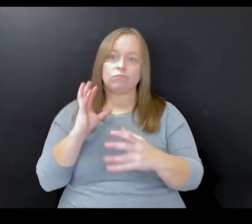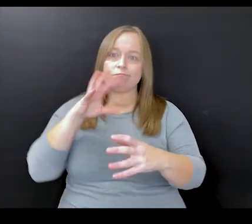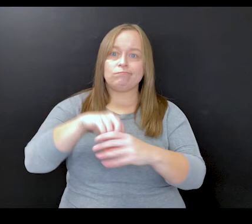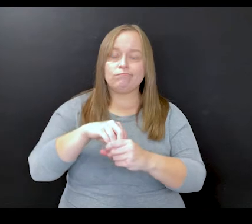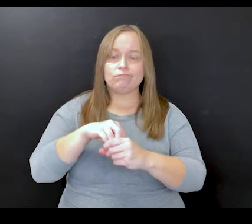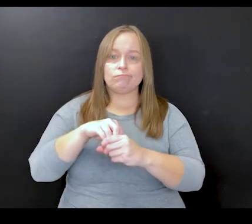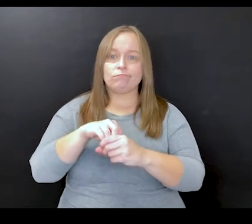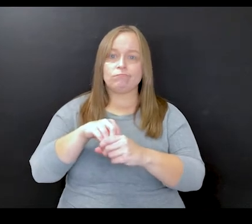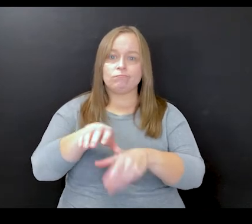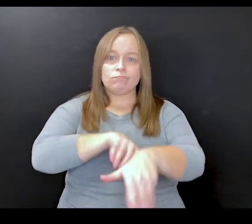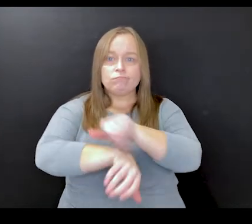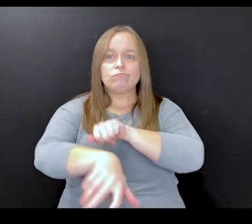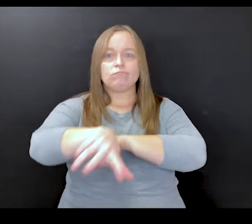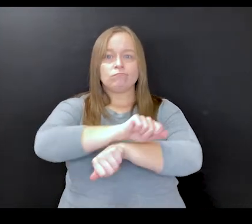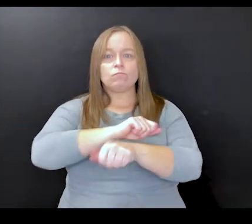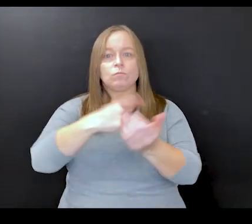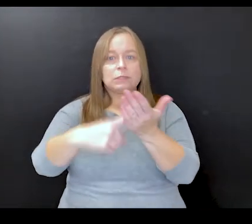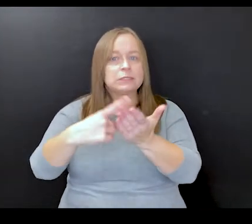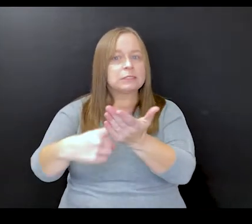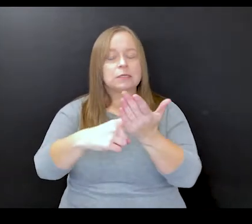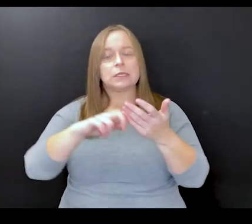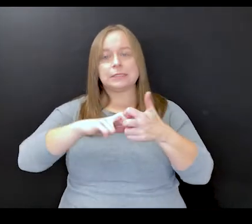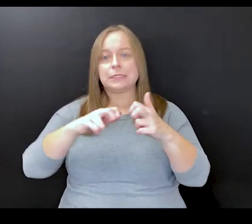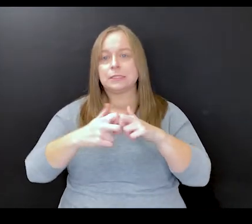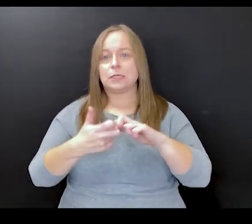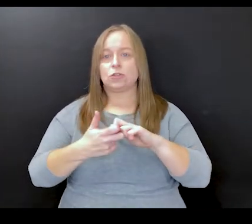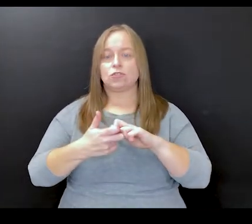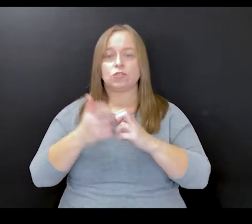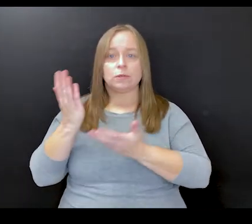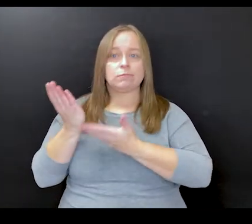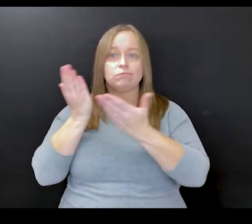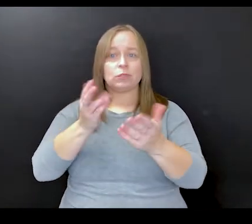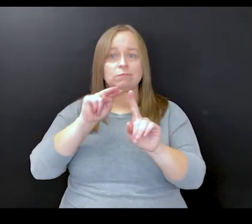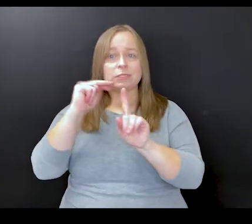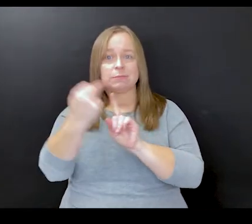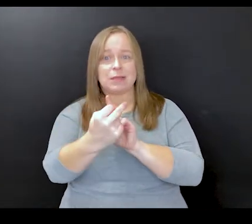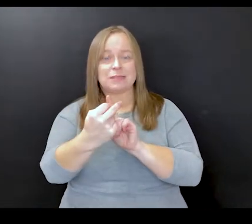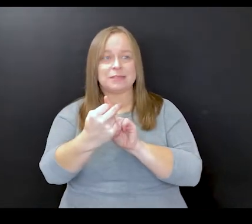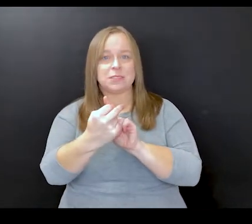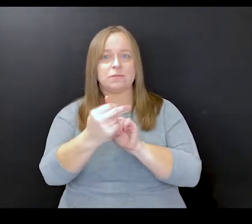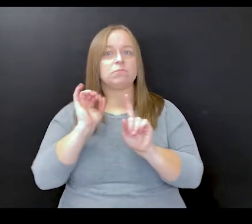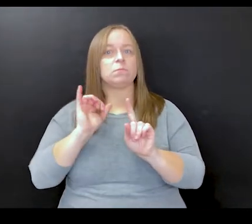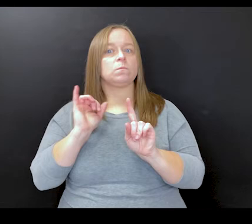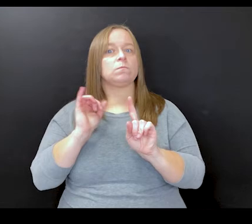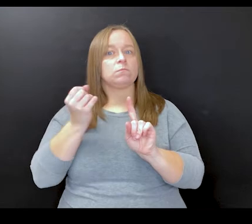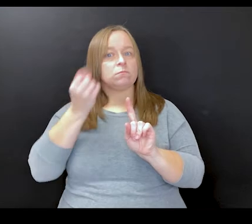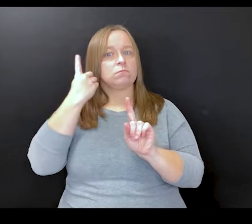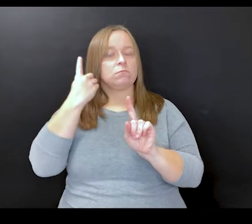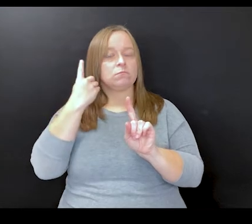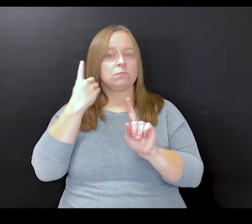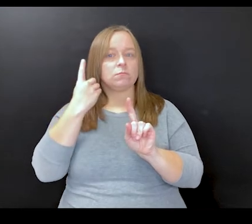to be at these tables so that we can discuss these issues and bring a perspective that is often not presented